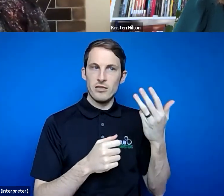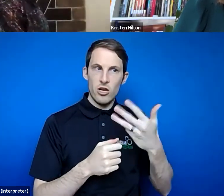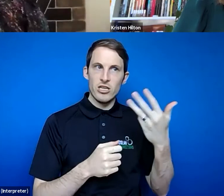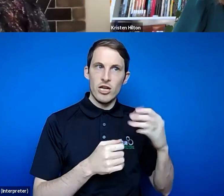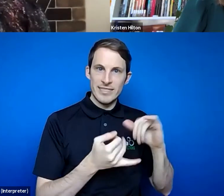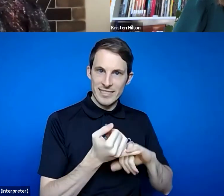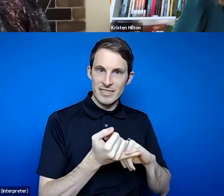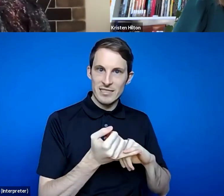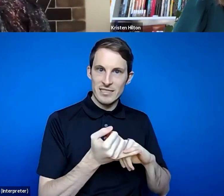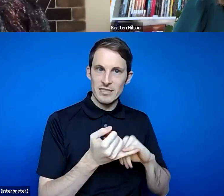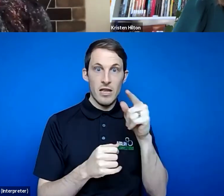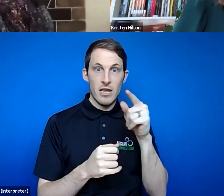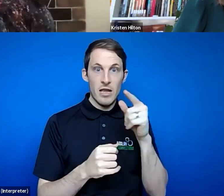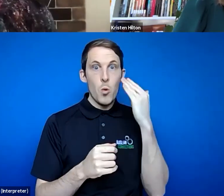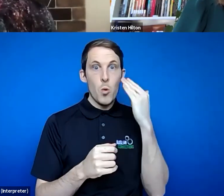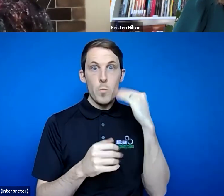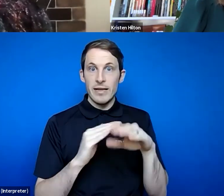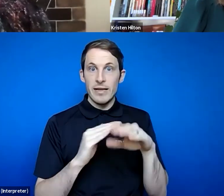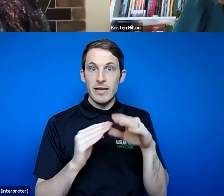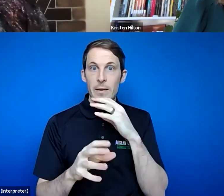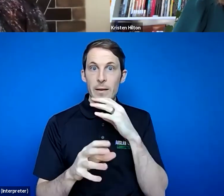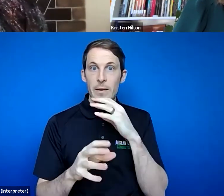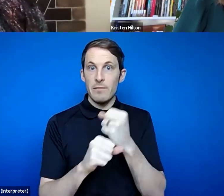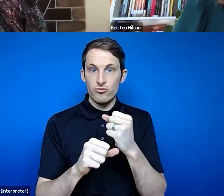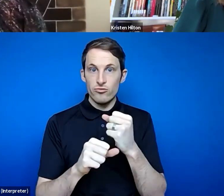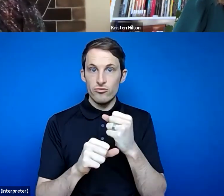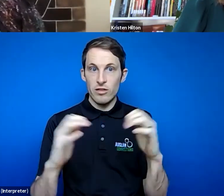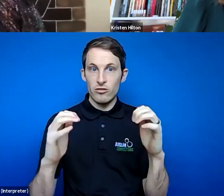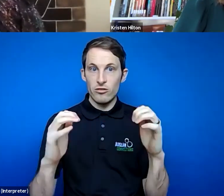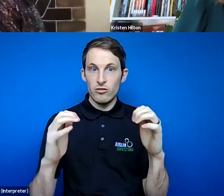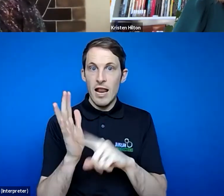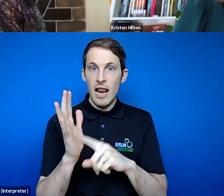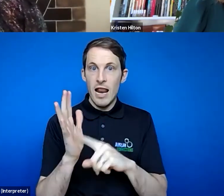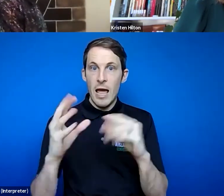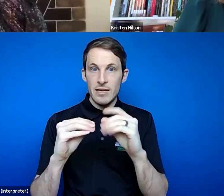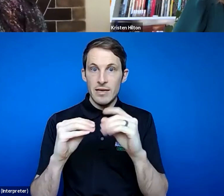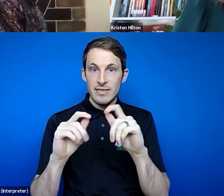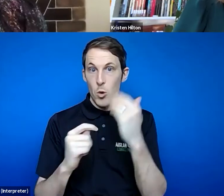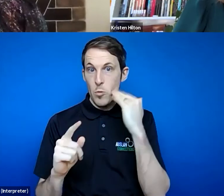women on the parliamentary Labor team in the Federal Parliament was at 14% - one four per